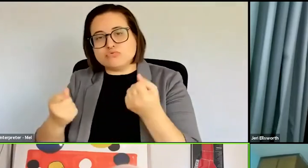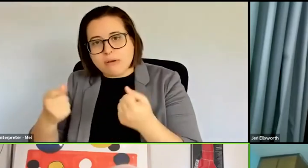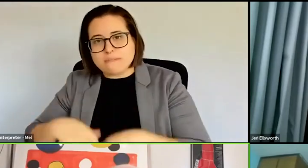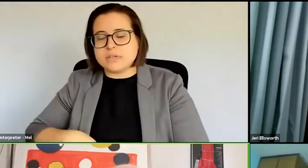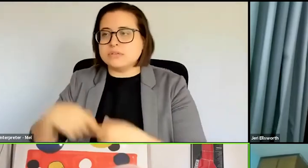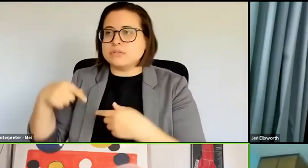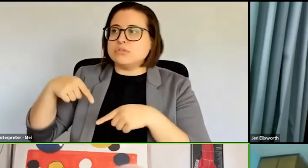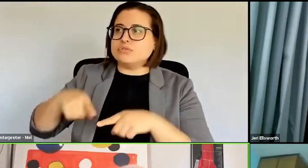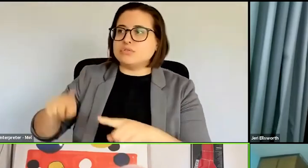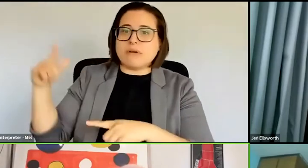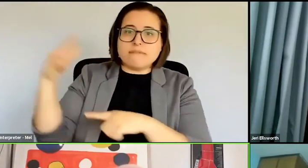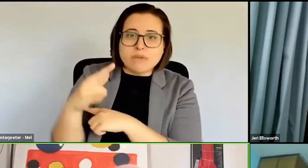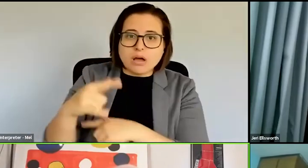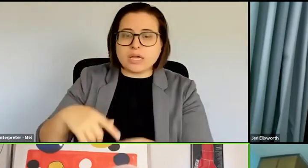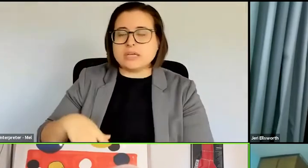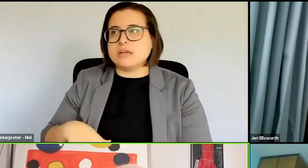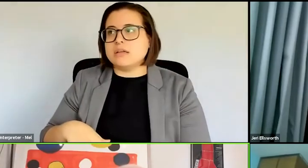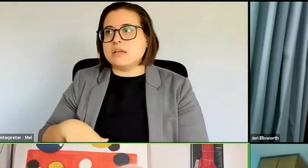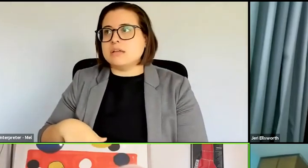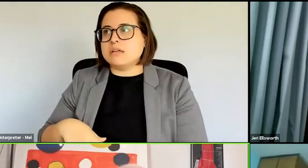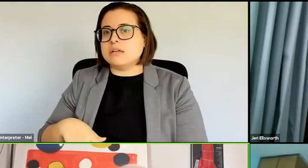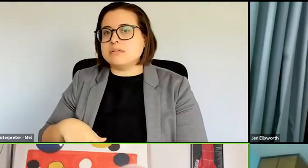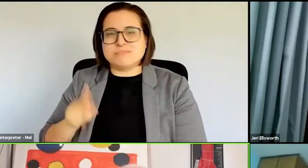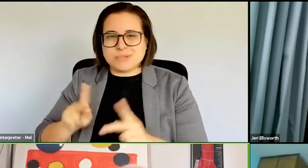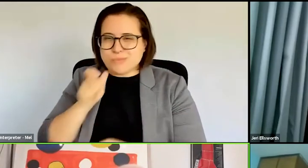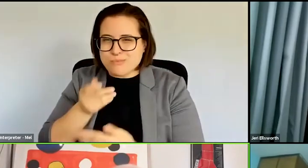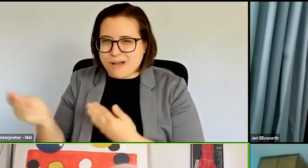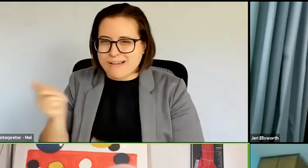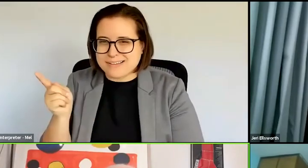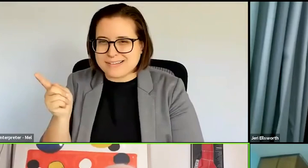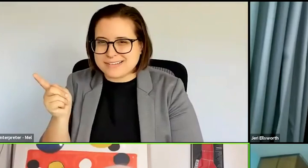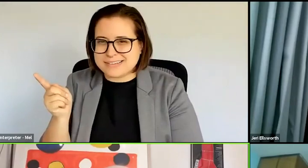you do that people won't buy it and will buy the one that doesn't implement that, or will buy the